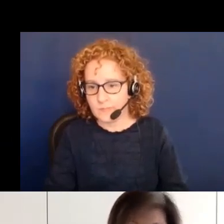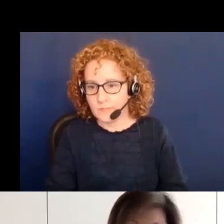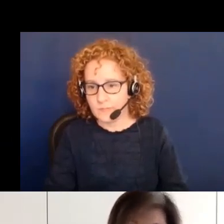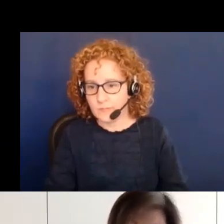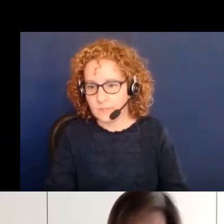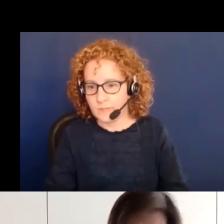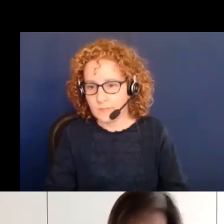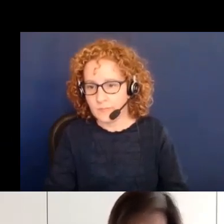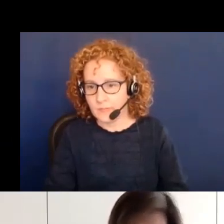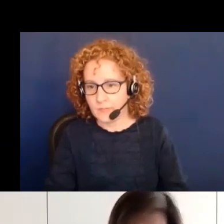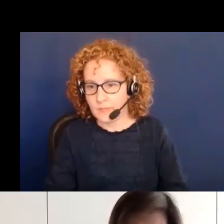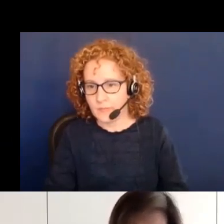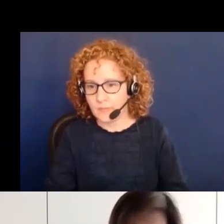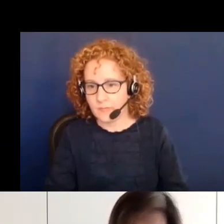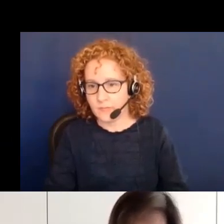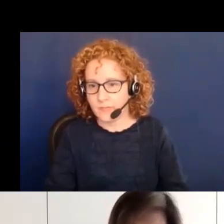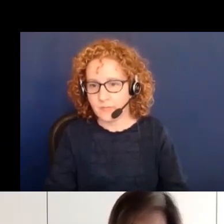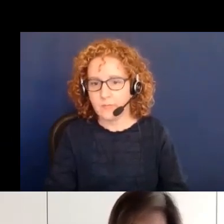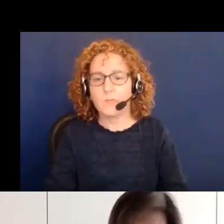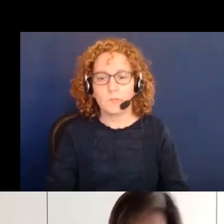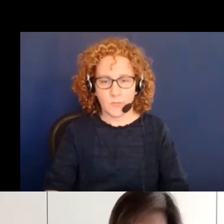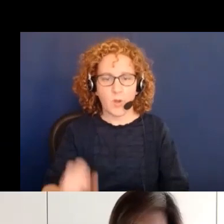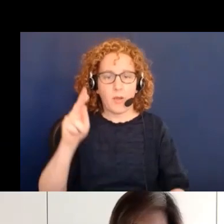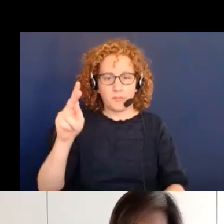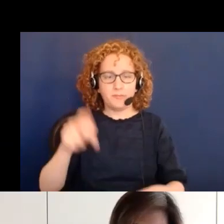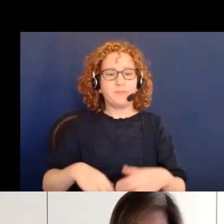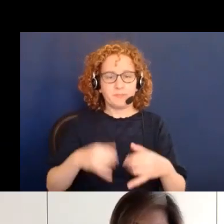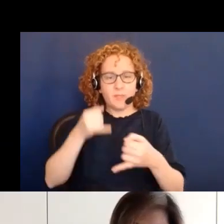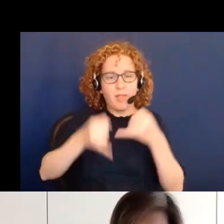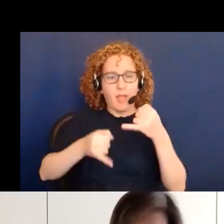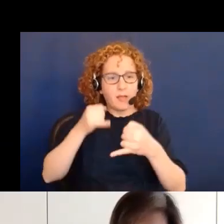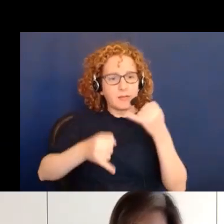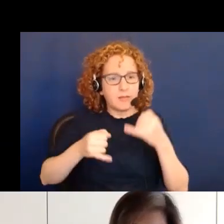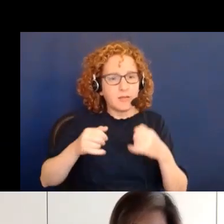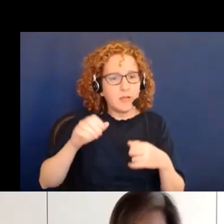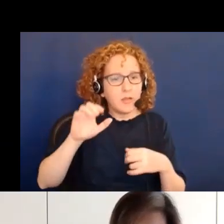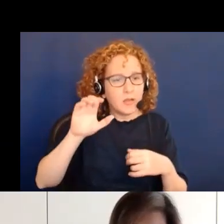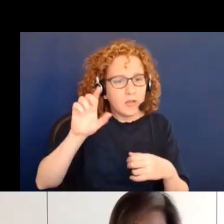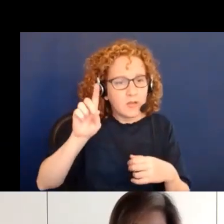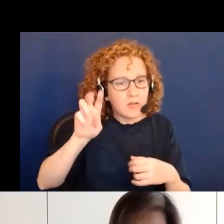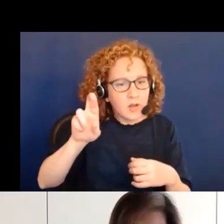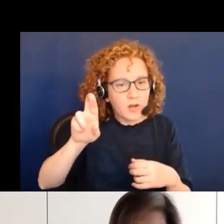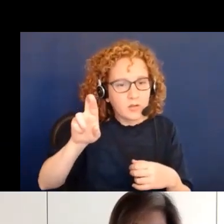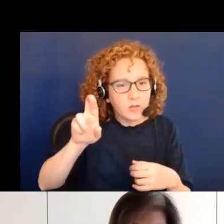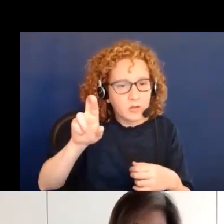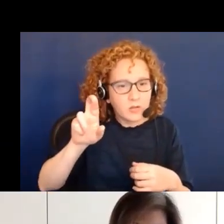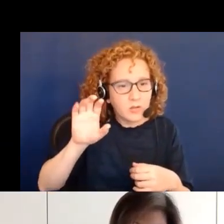And last but not least, Dr. Kalpen Trivedi oversees international programs at the University